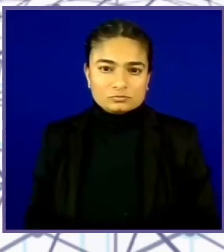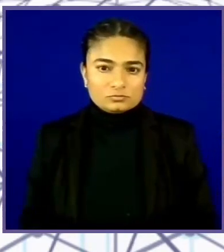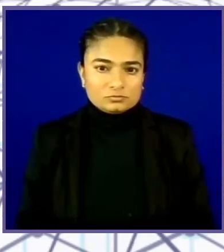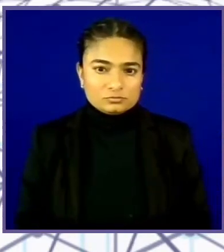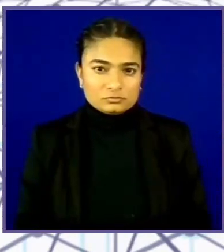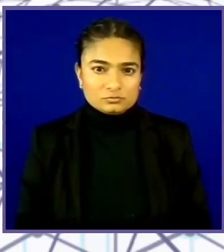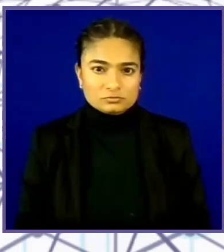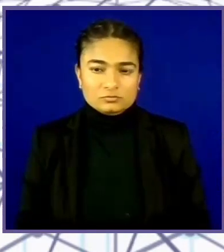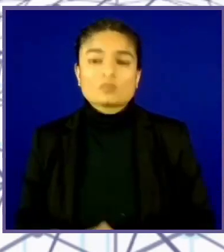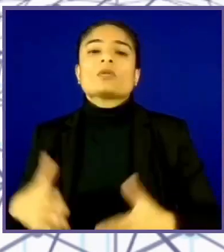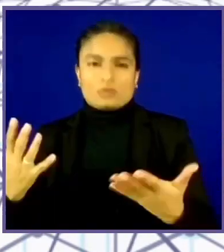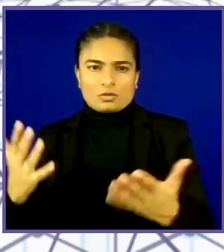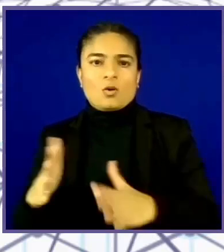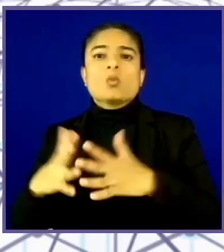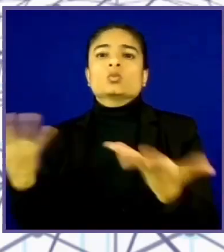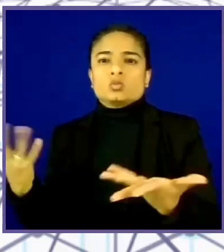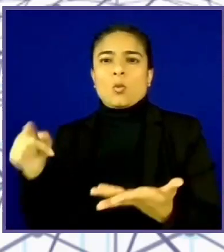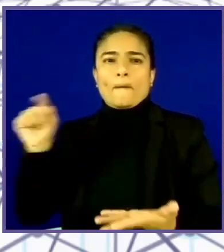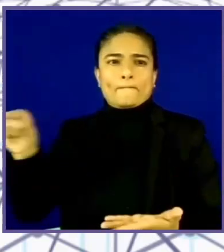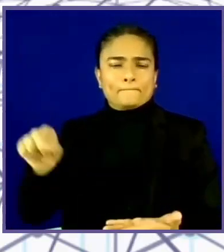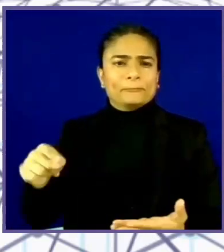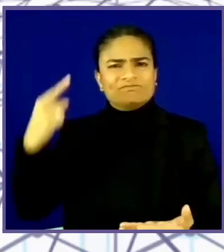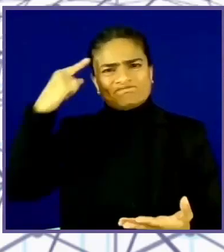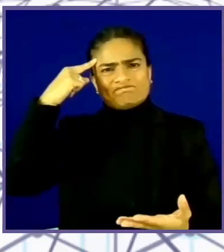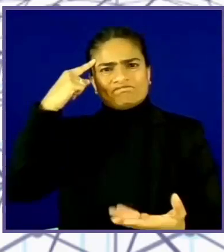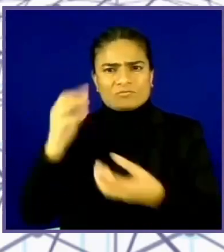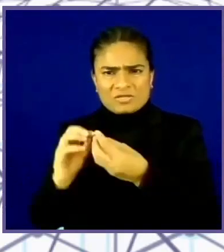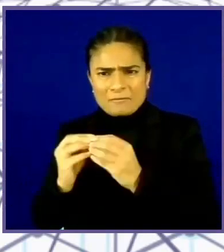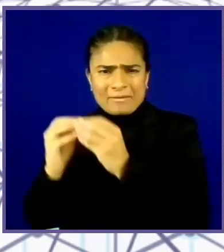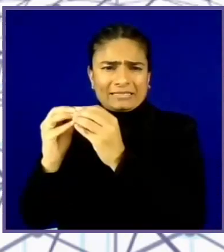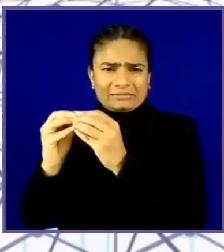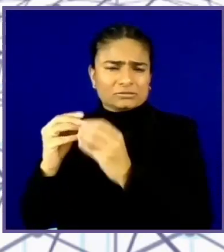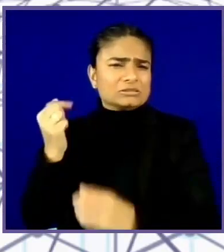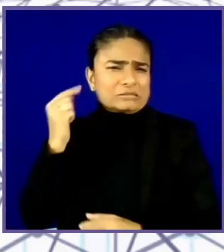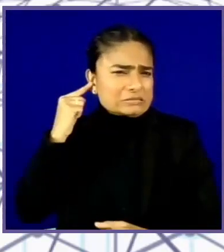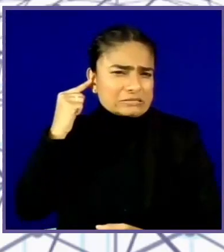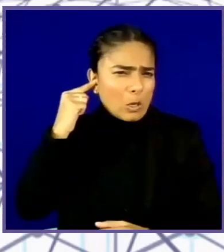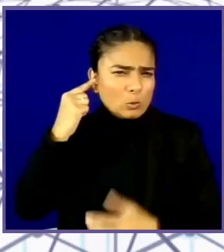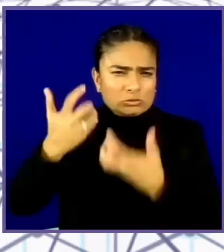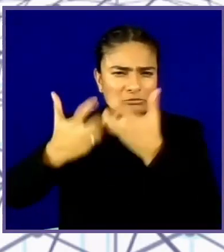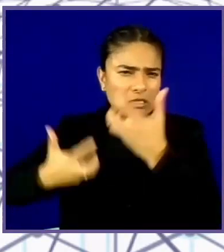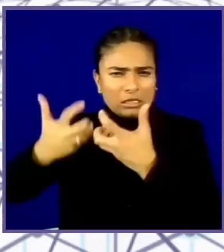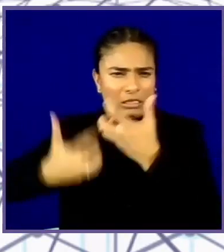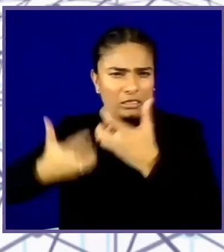So to mitigate this we could send the prototype to any institute outside our country that